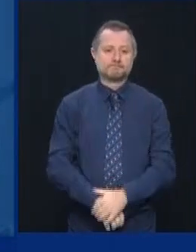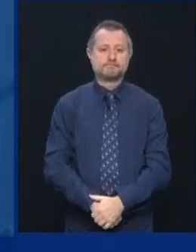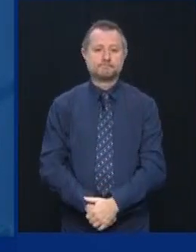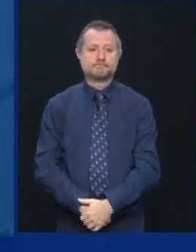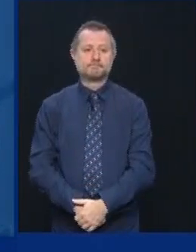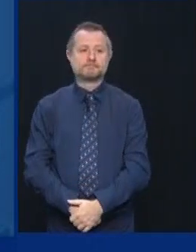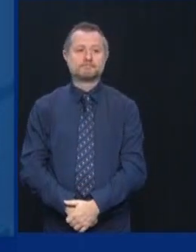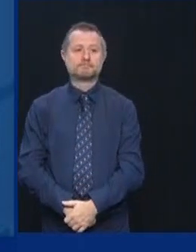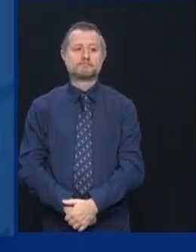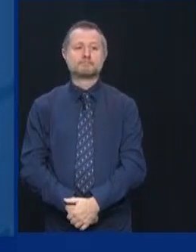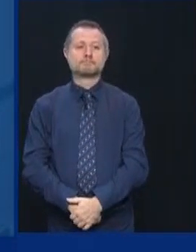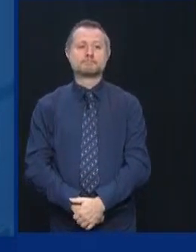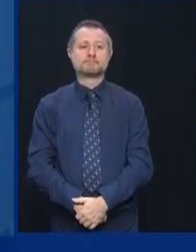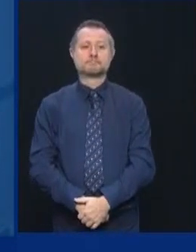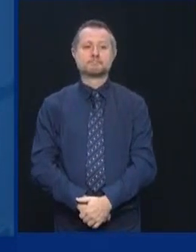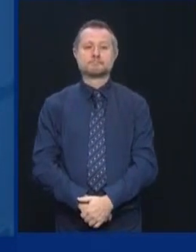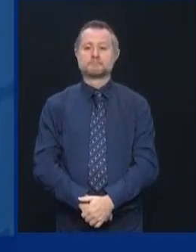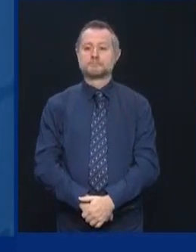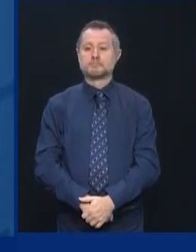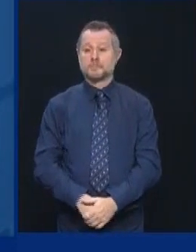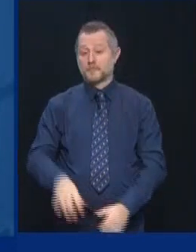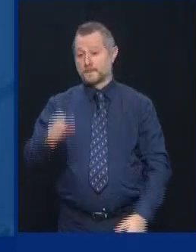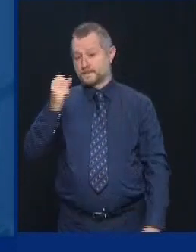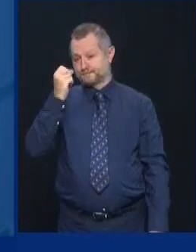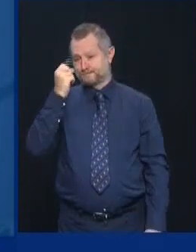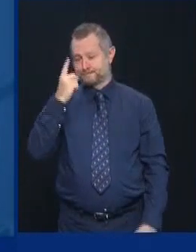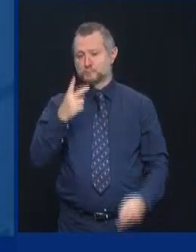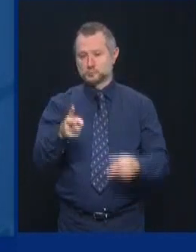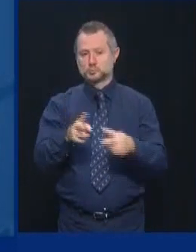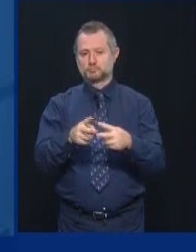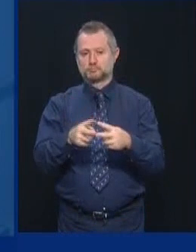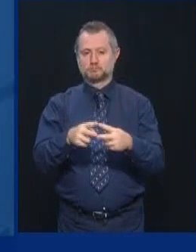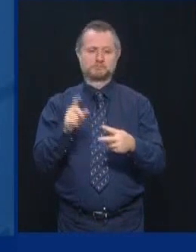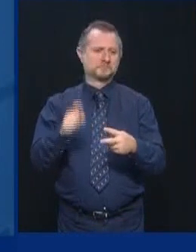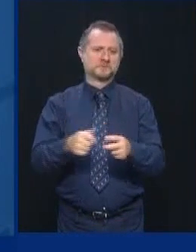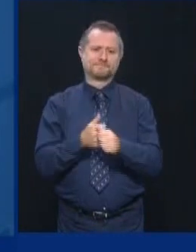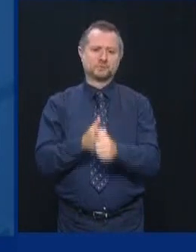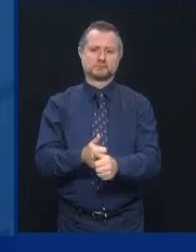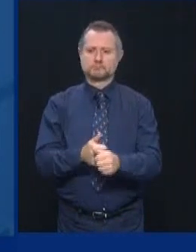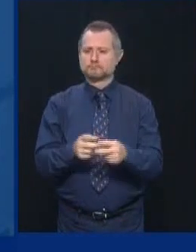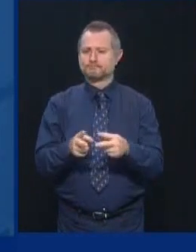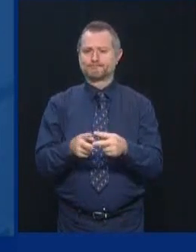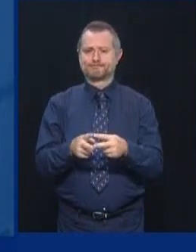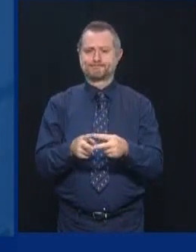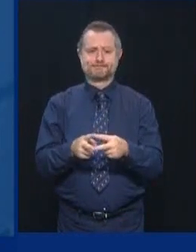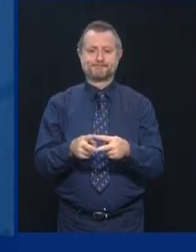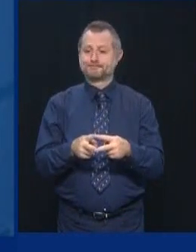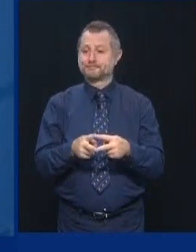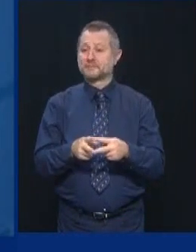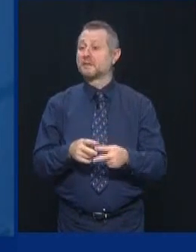OR WE CLOSE IT DOWN. IT DOES NOT WORK WITHOUT